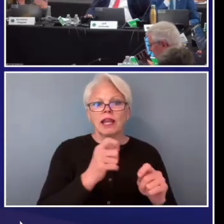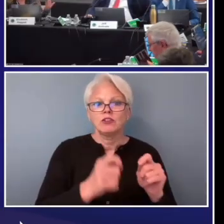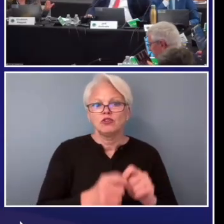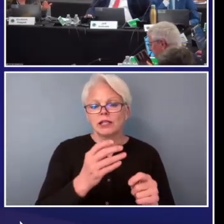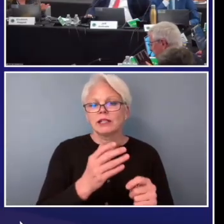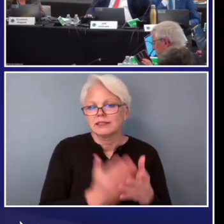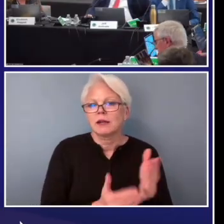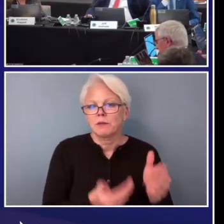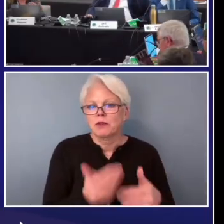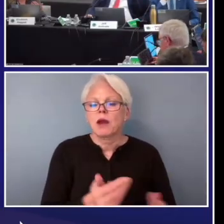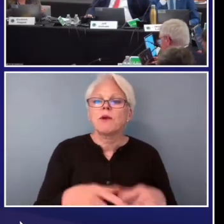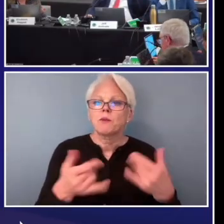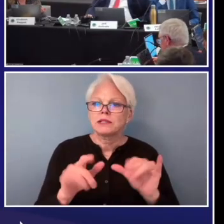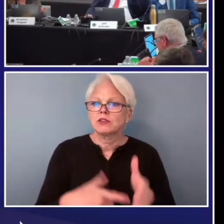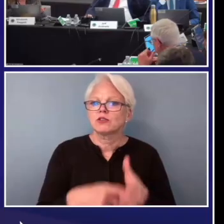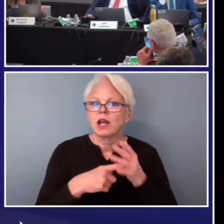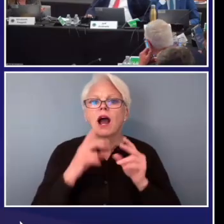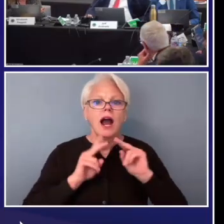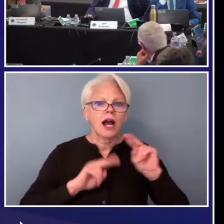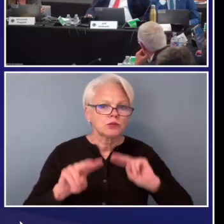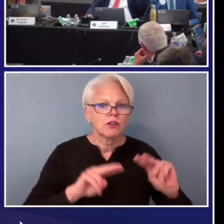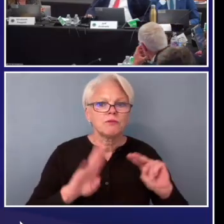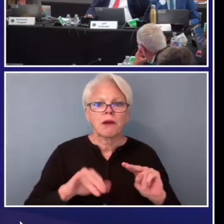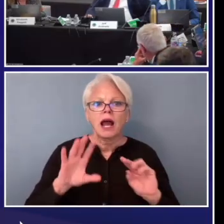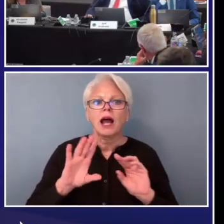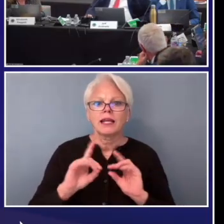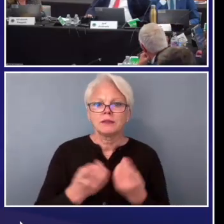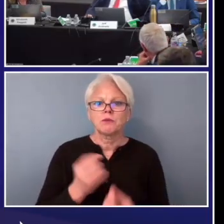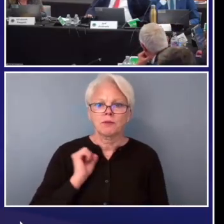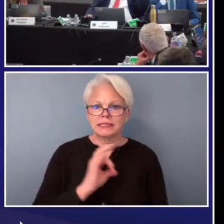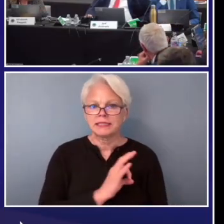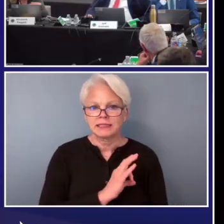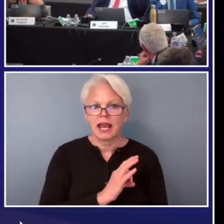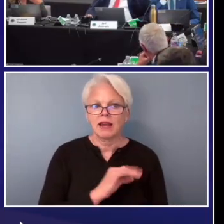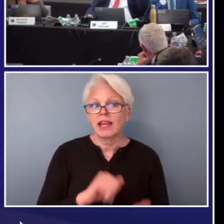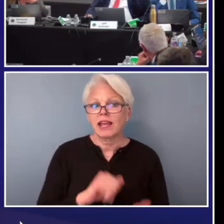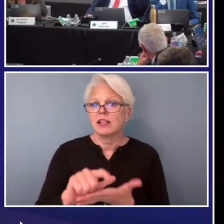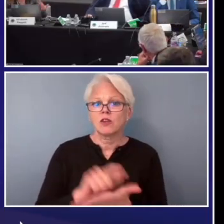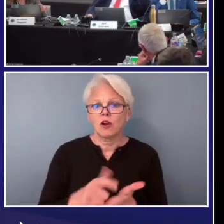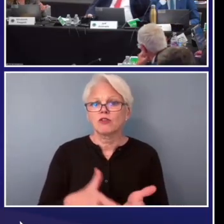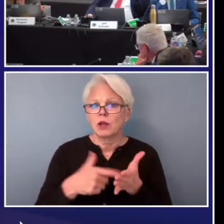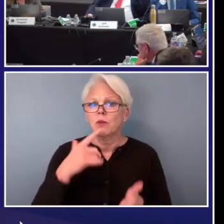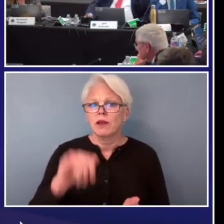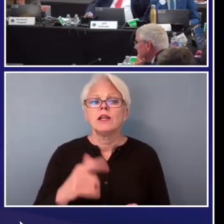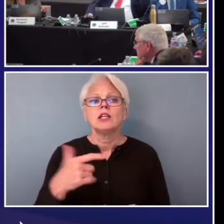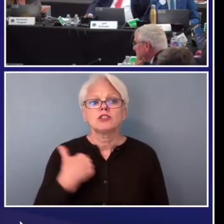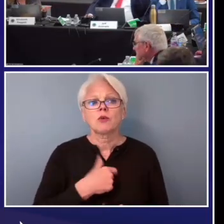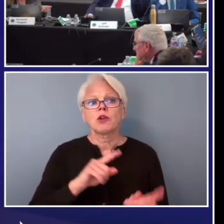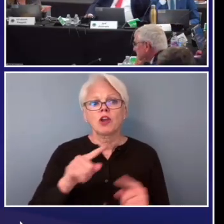still requiring observation by department staff, which is required by statute. So we would be going on site to observing at least one type